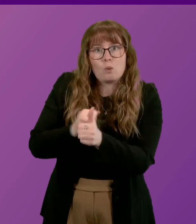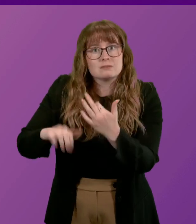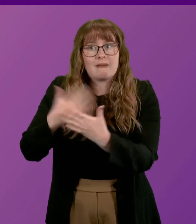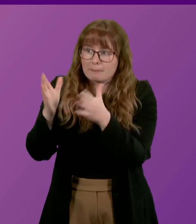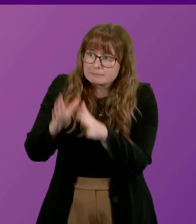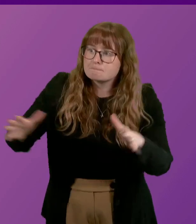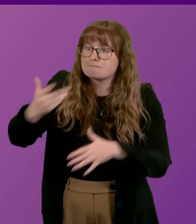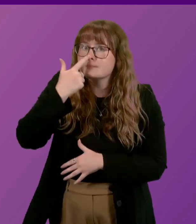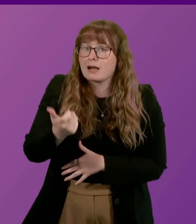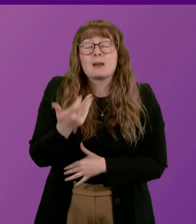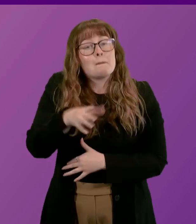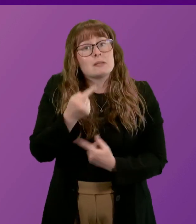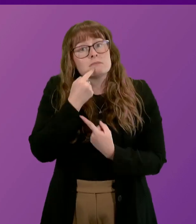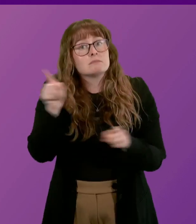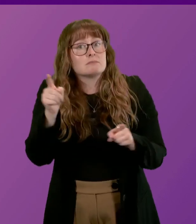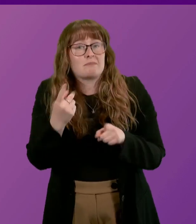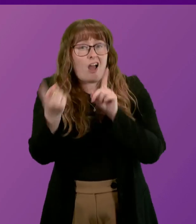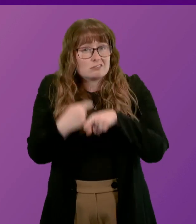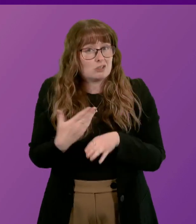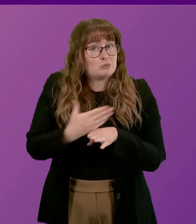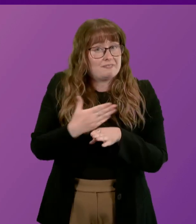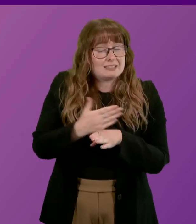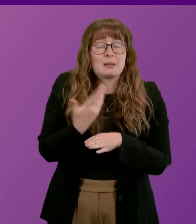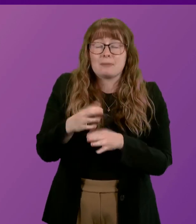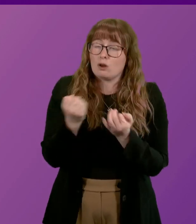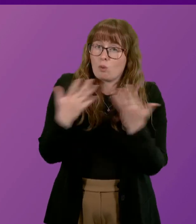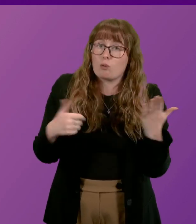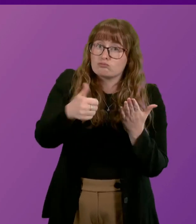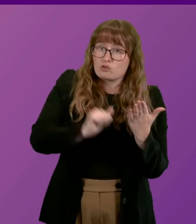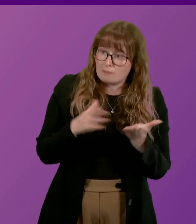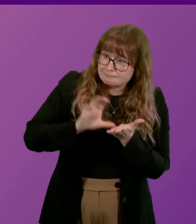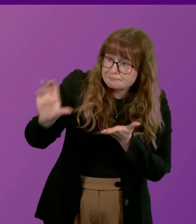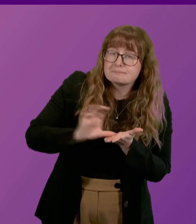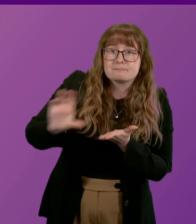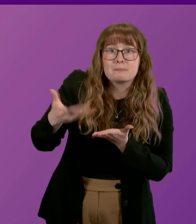As I indicated in my earlier answers, we have had a number of programmes of investment in Alexander